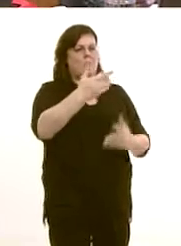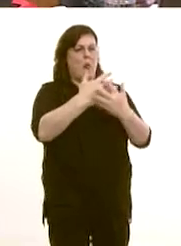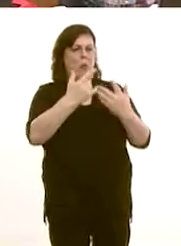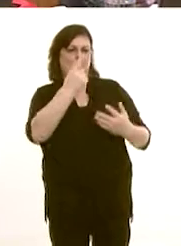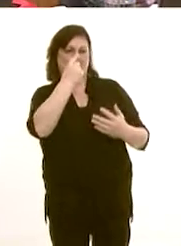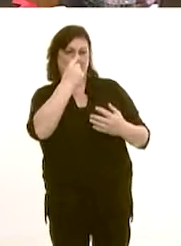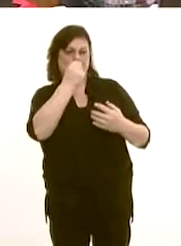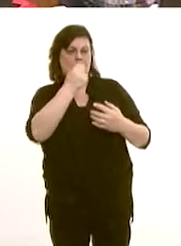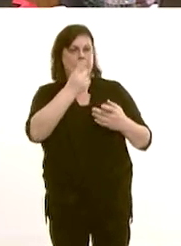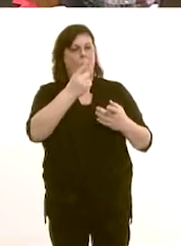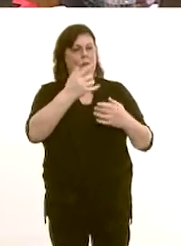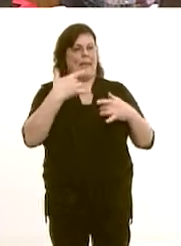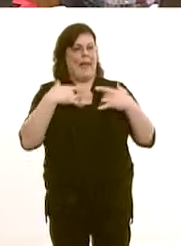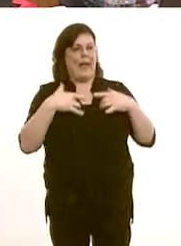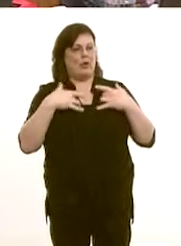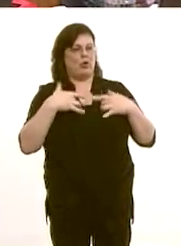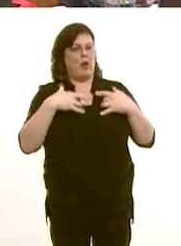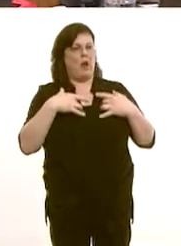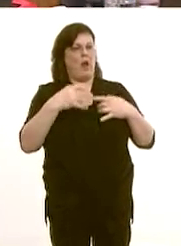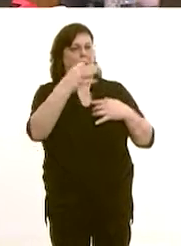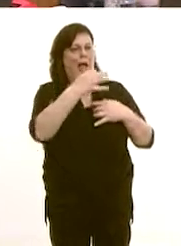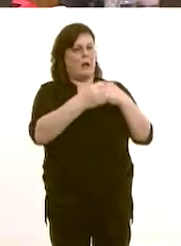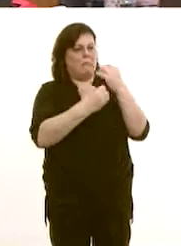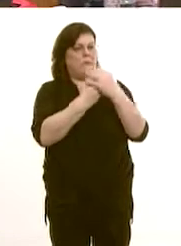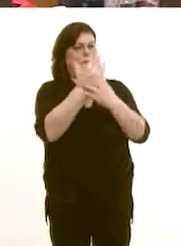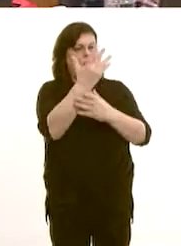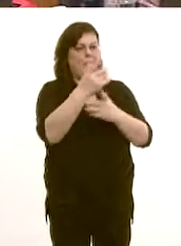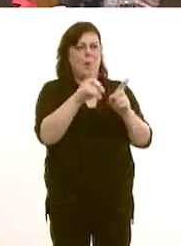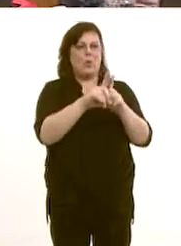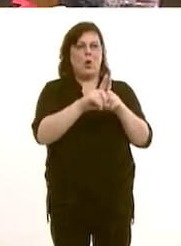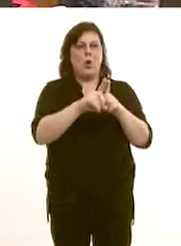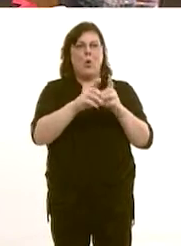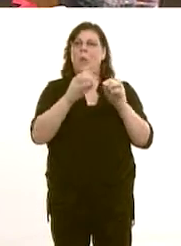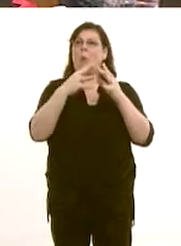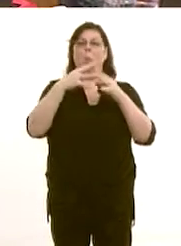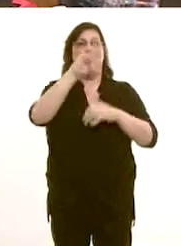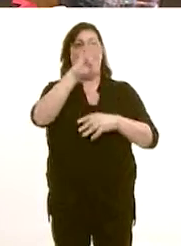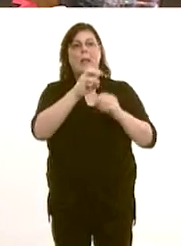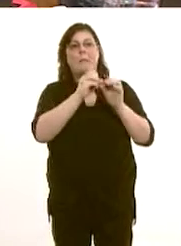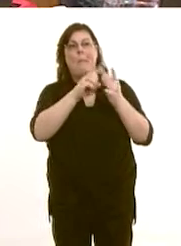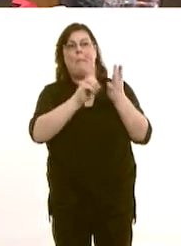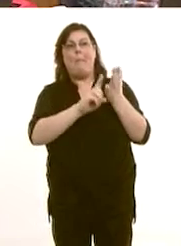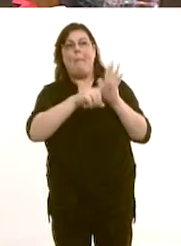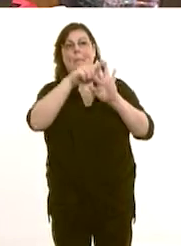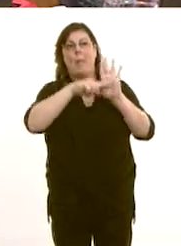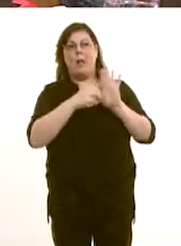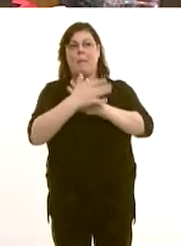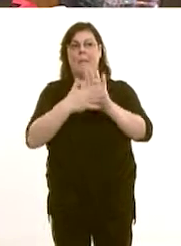the energy isle with the new powers that will come, we hope, in the Wales Bill. It would be easier, therefore, to develop that potential.